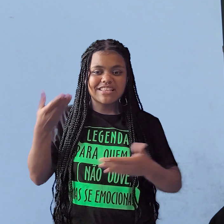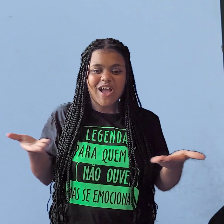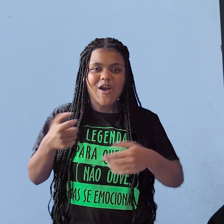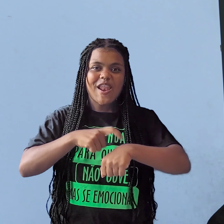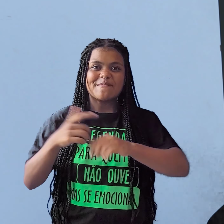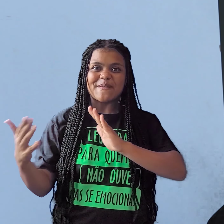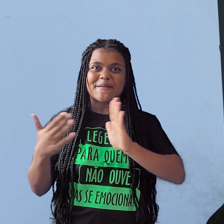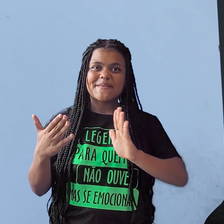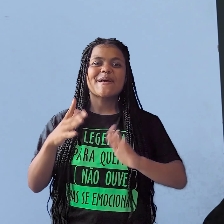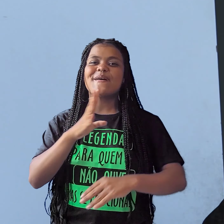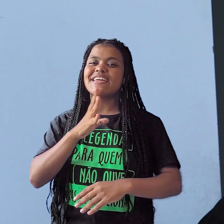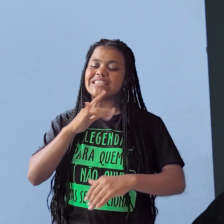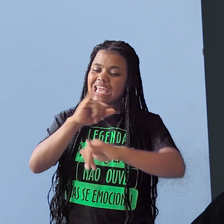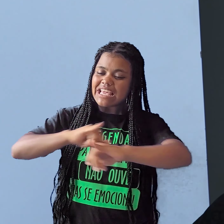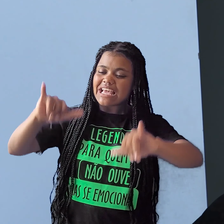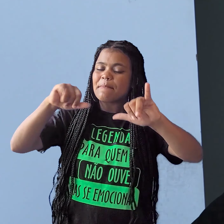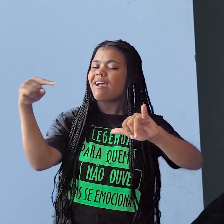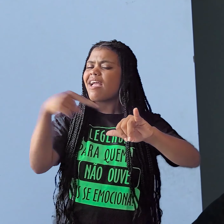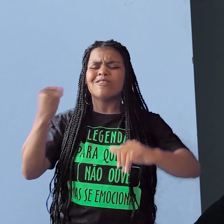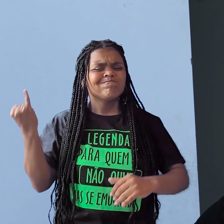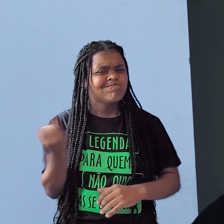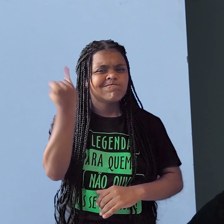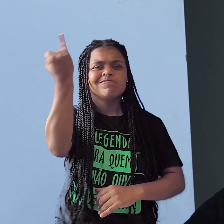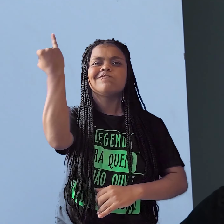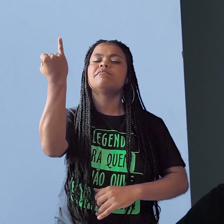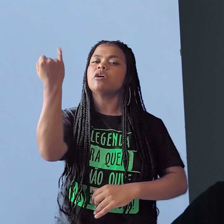To know such an important and necessary campaign.